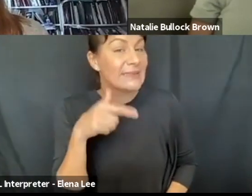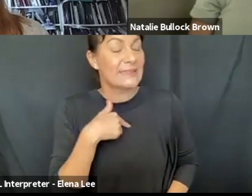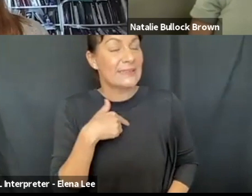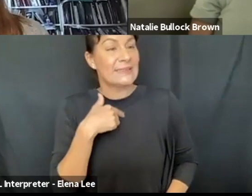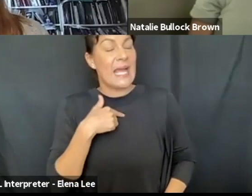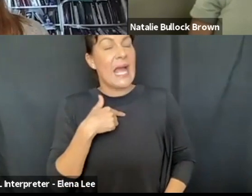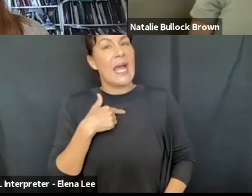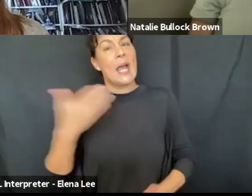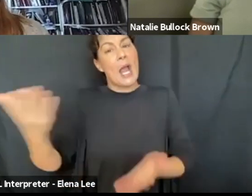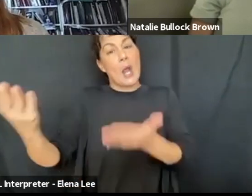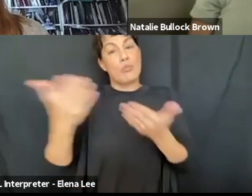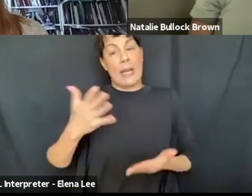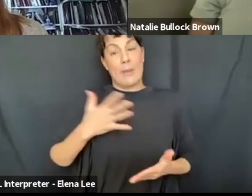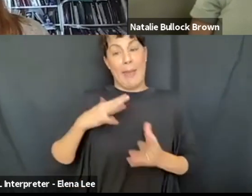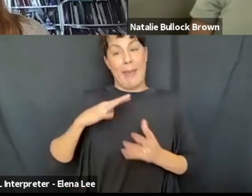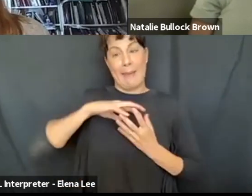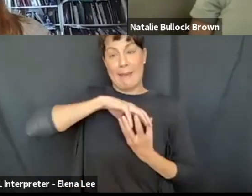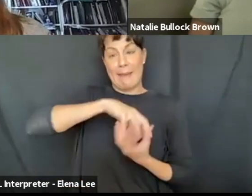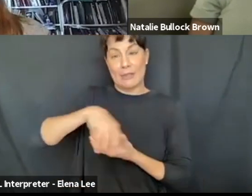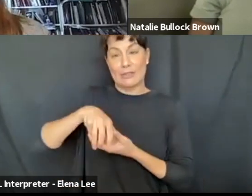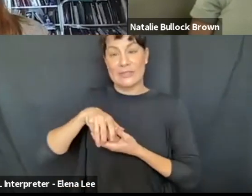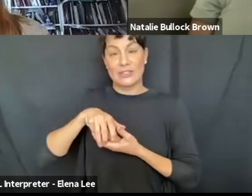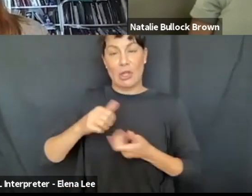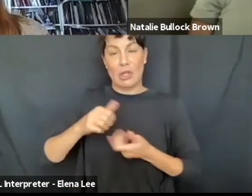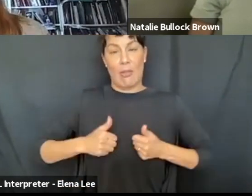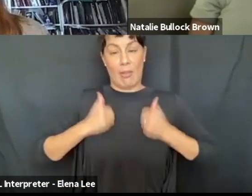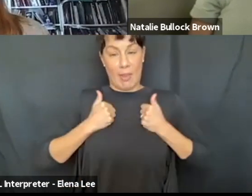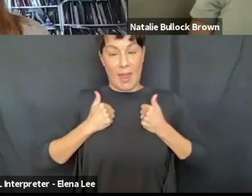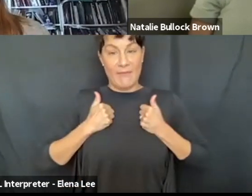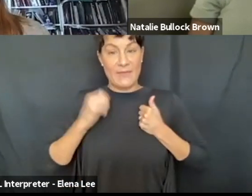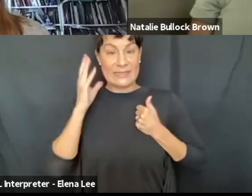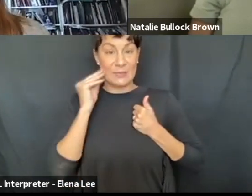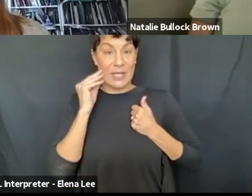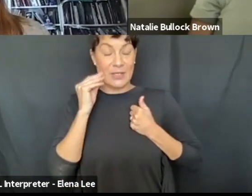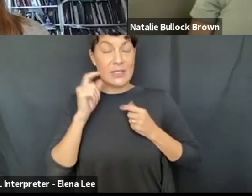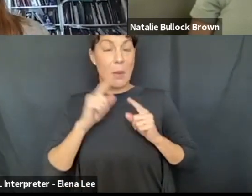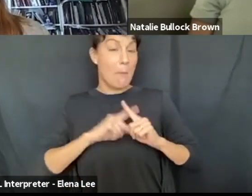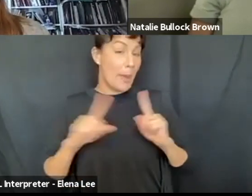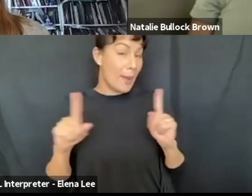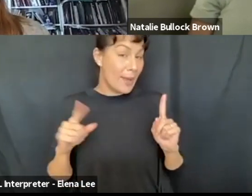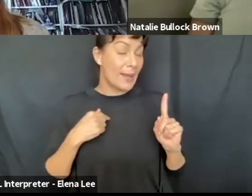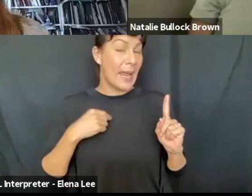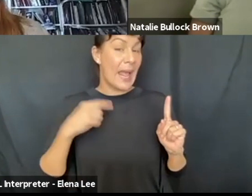to the care that I'm engaging in. But I think for one of our early films, for example,